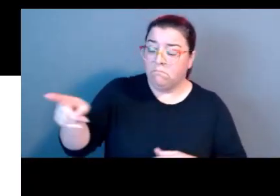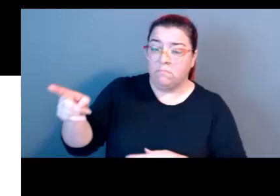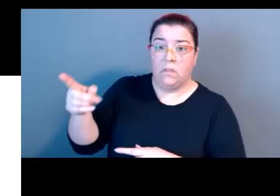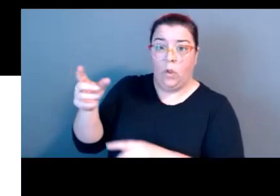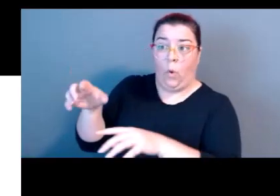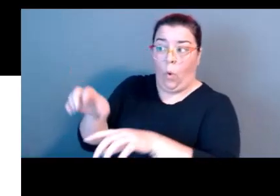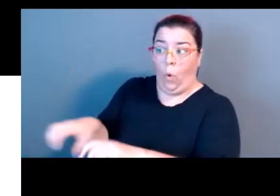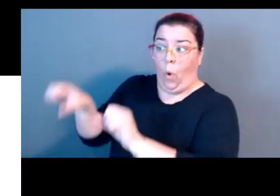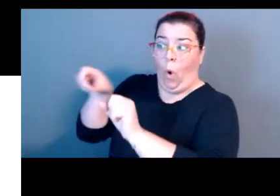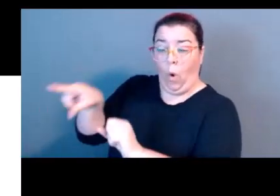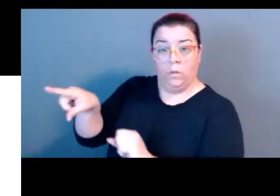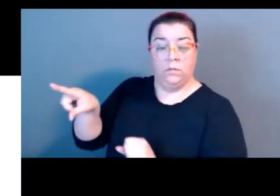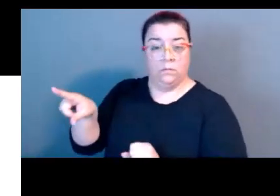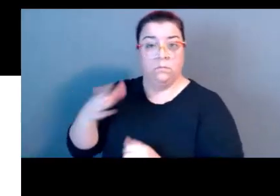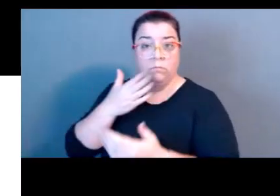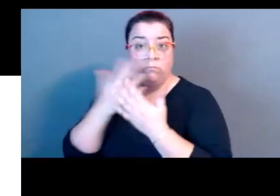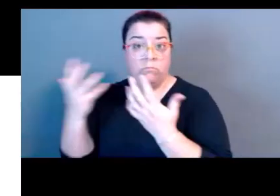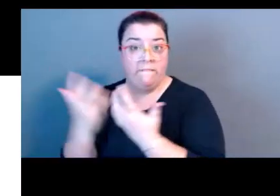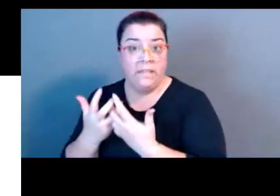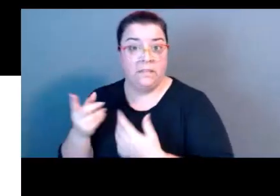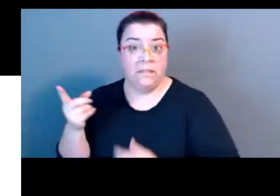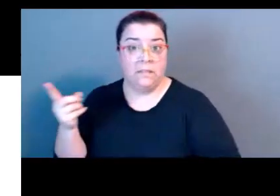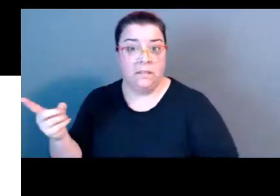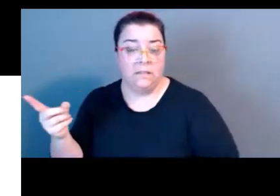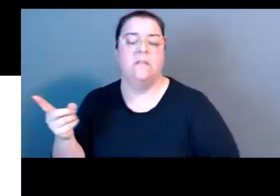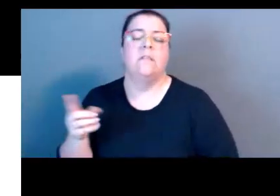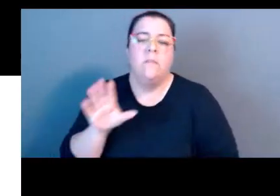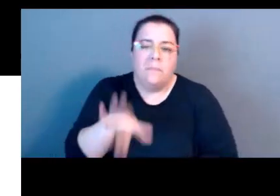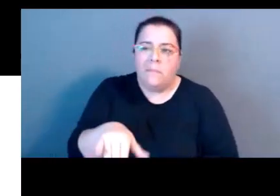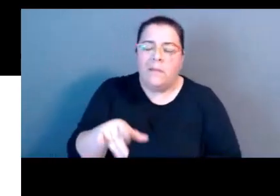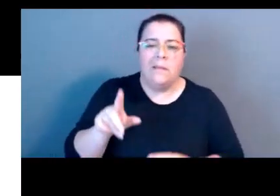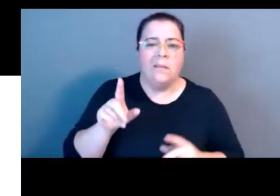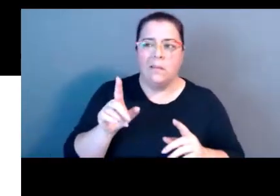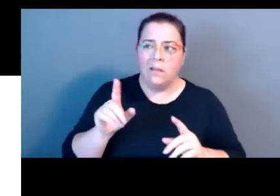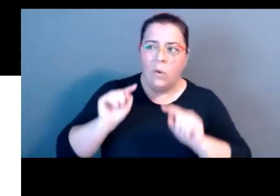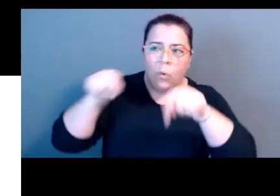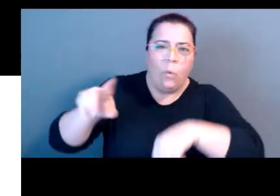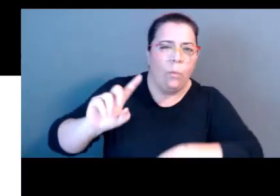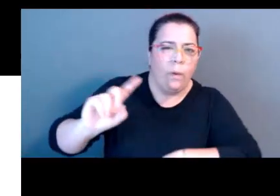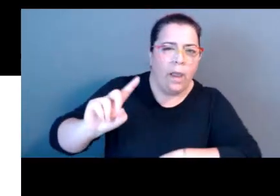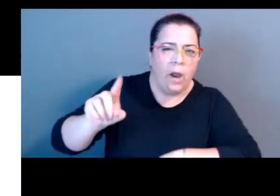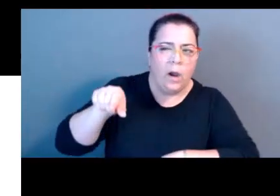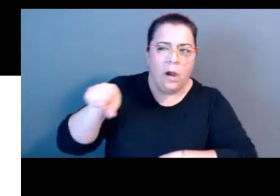Here, you might want to talk about where the residency is and why you've chosen to go there. Is it reputable?